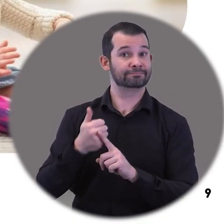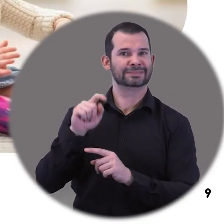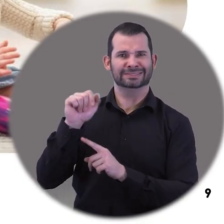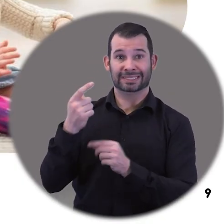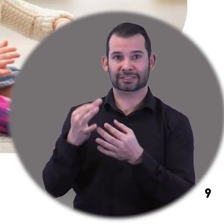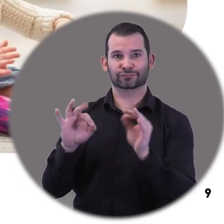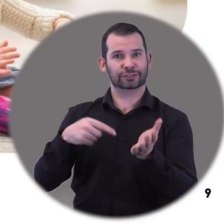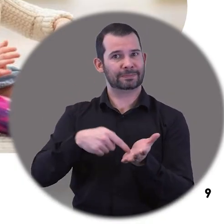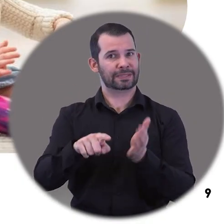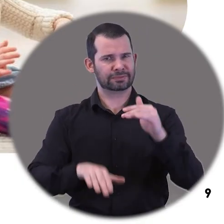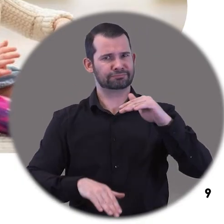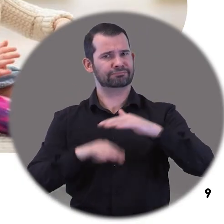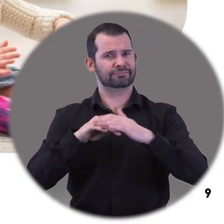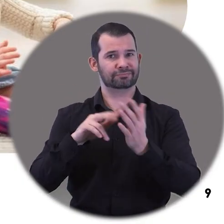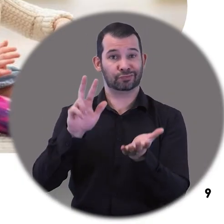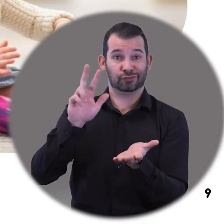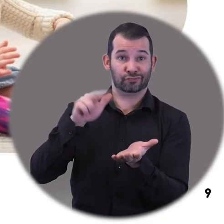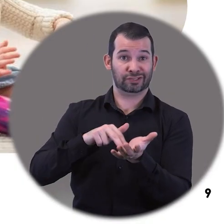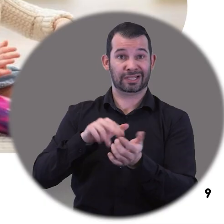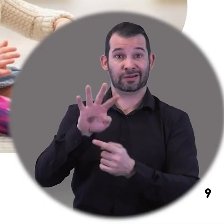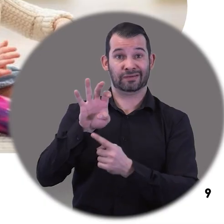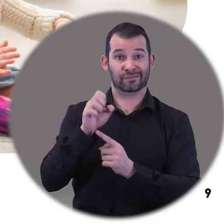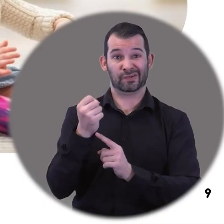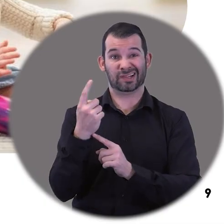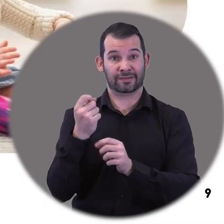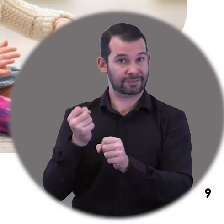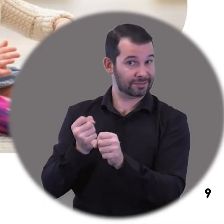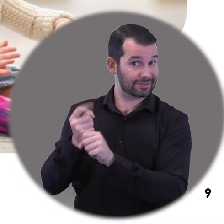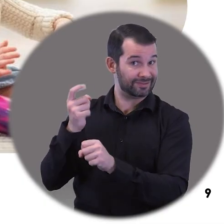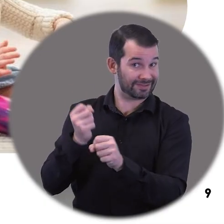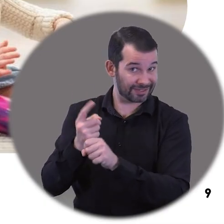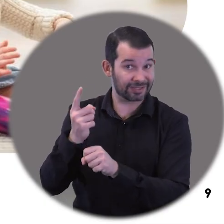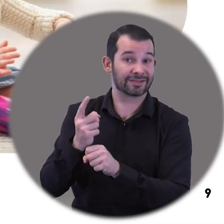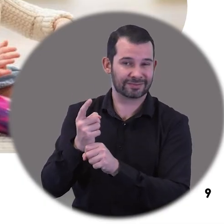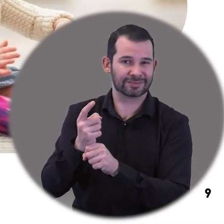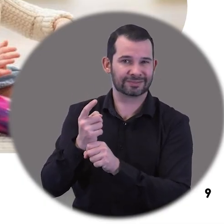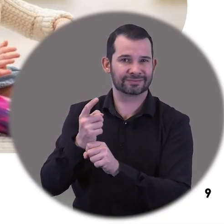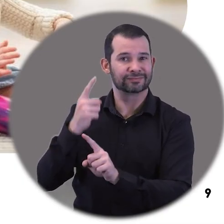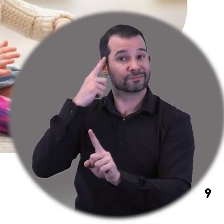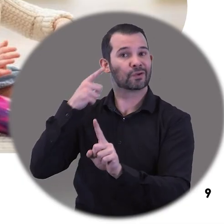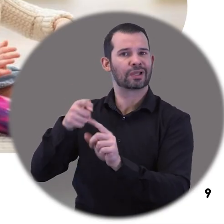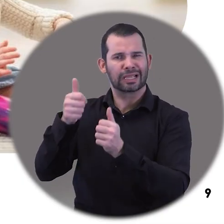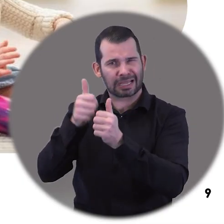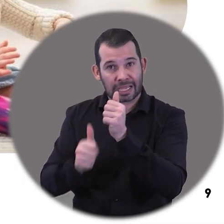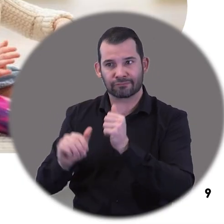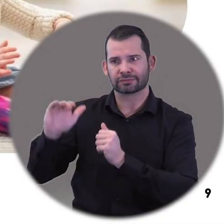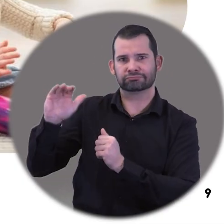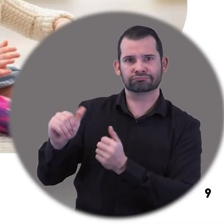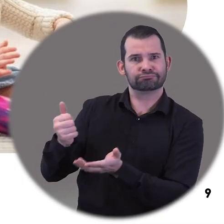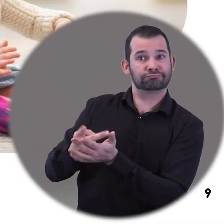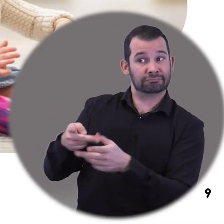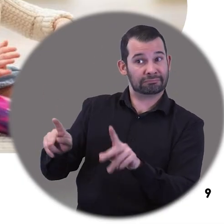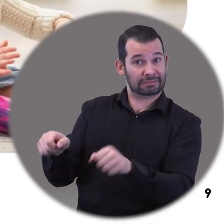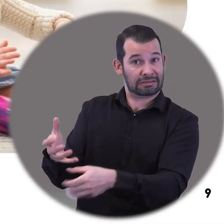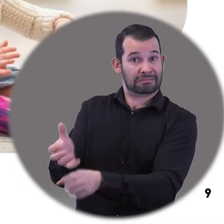It is a tax-free payment of up to $3,411 annually per eligible child